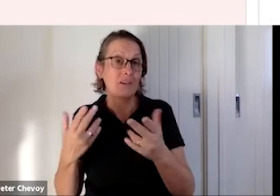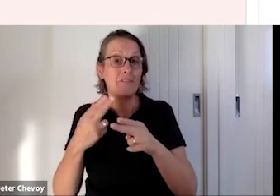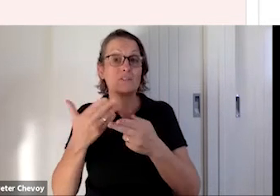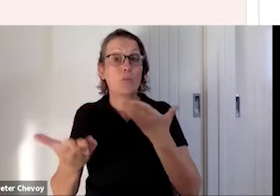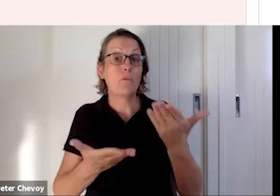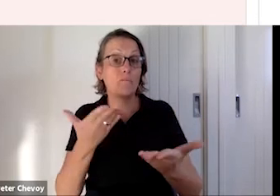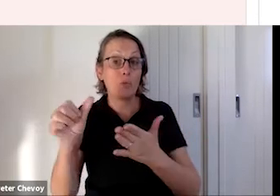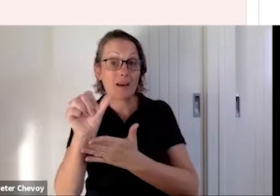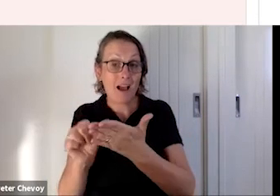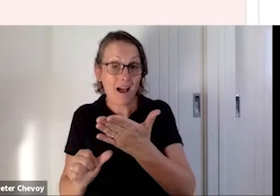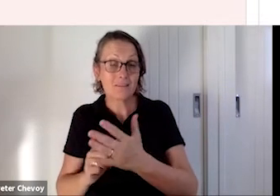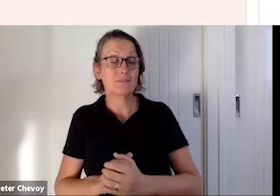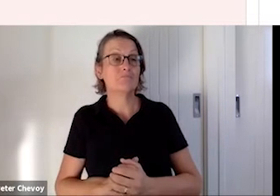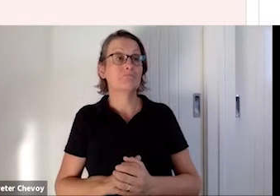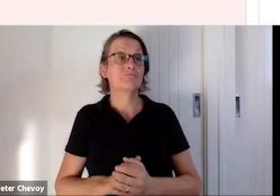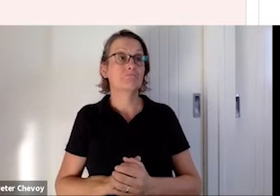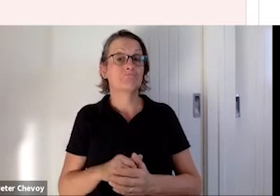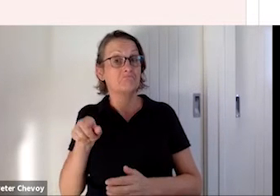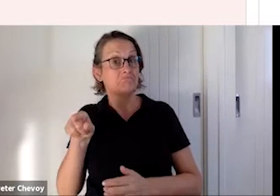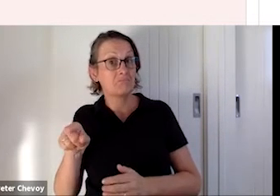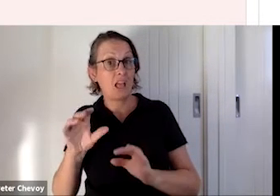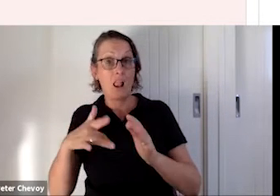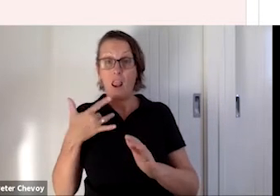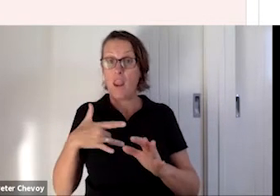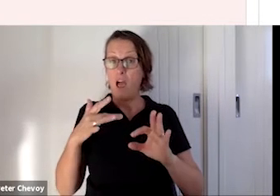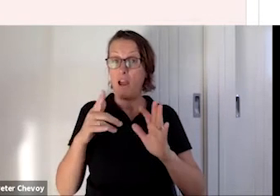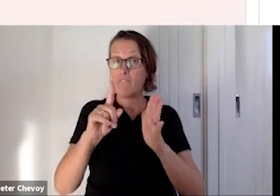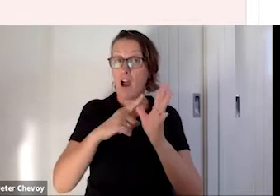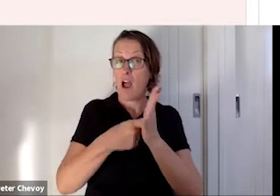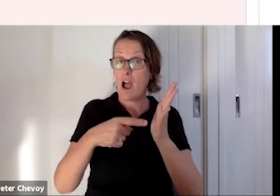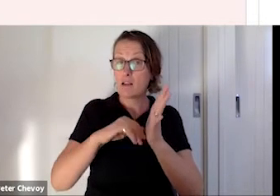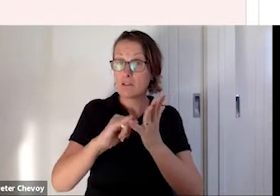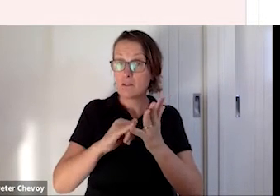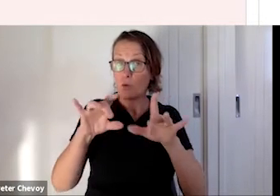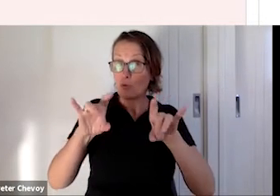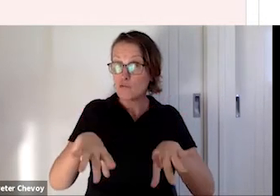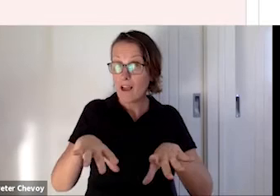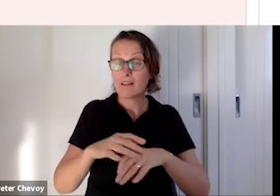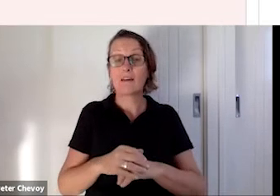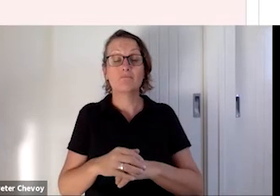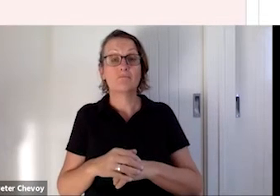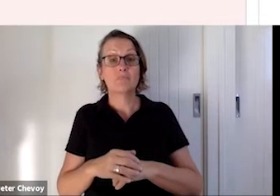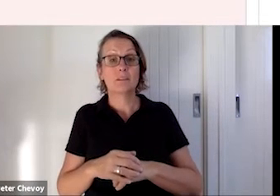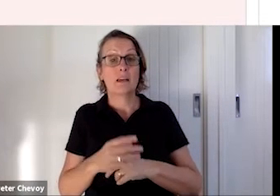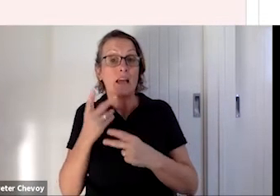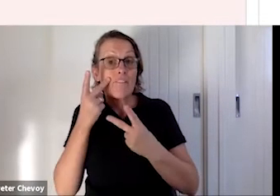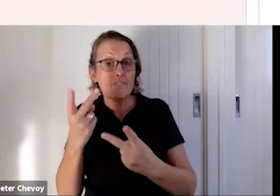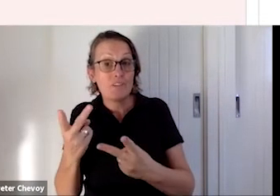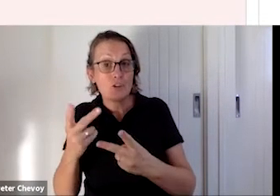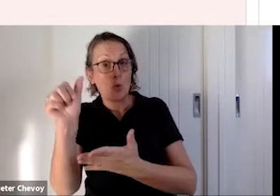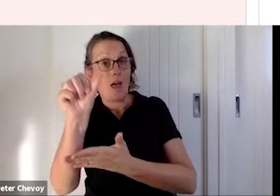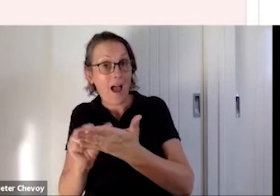or Live Arts Australia, NAVA, which is the Visual Arts Association. They have published rates for